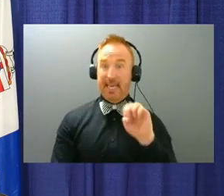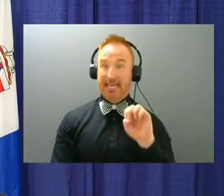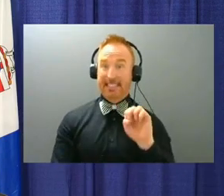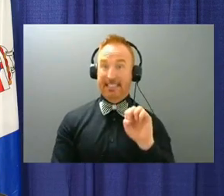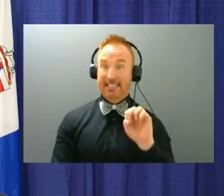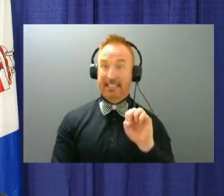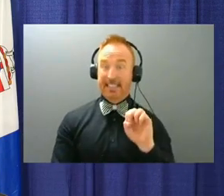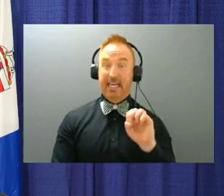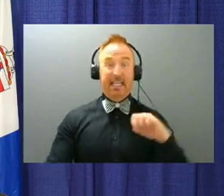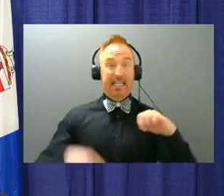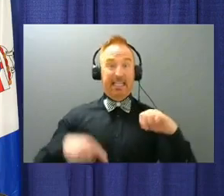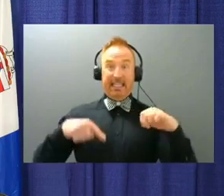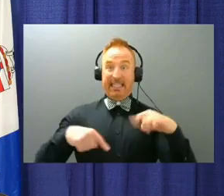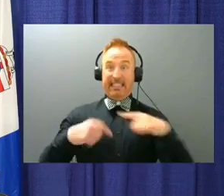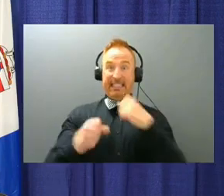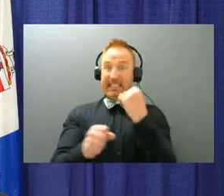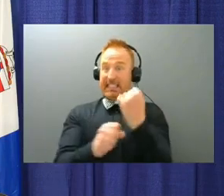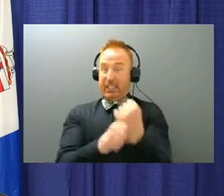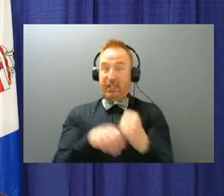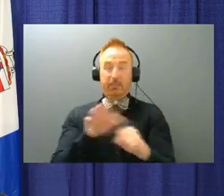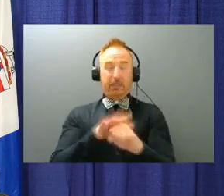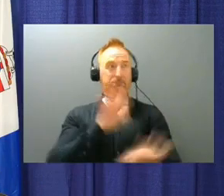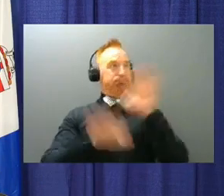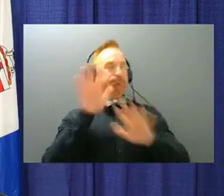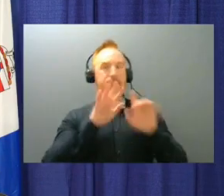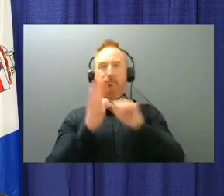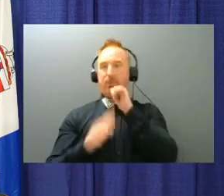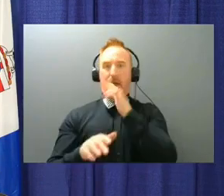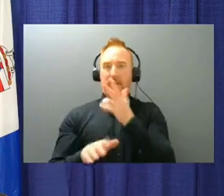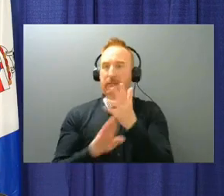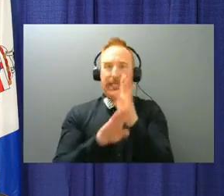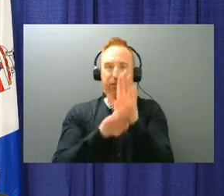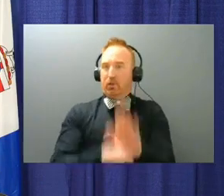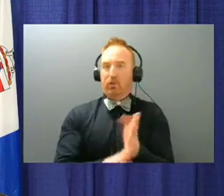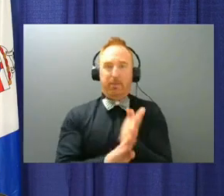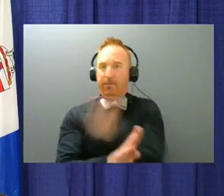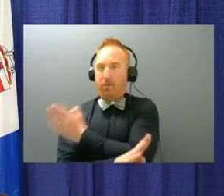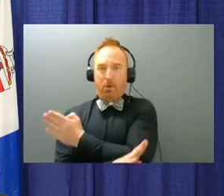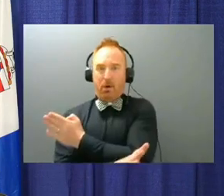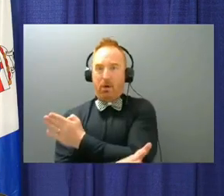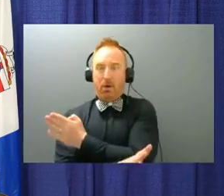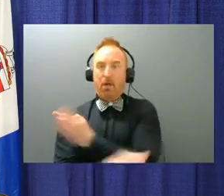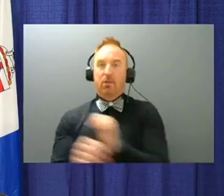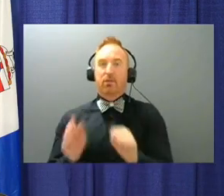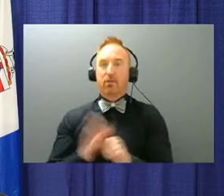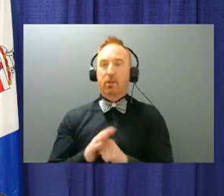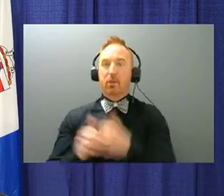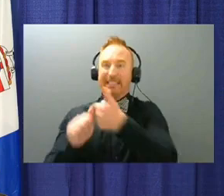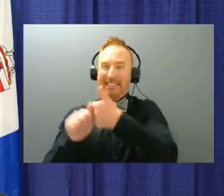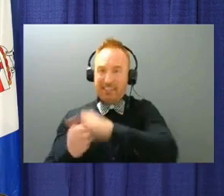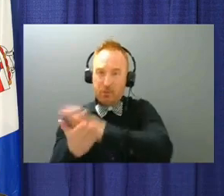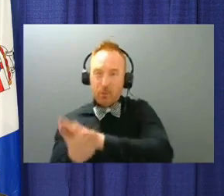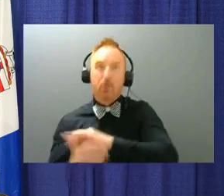You know, this is an unprecedented year of getting students back into the classroom and the school communities, each